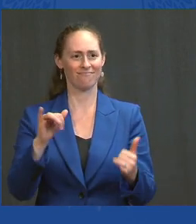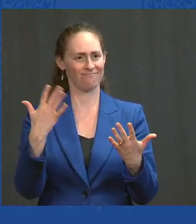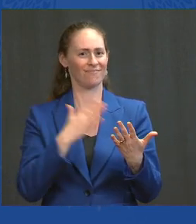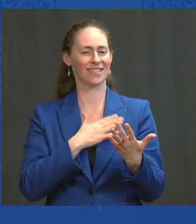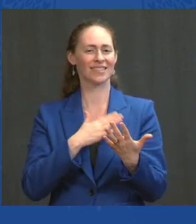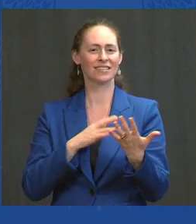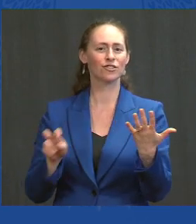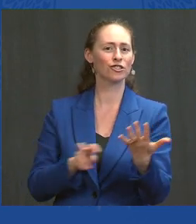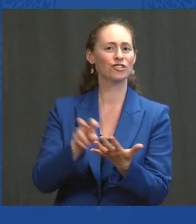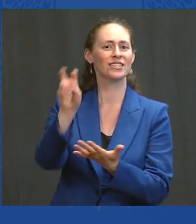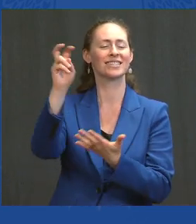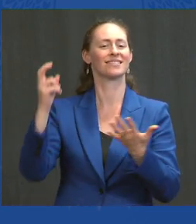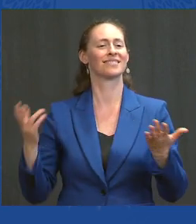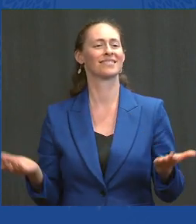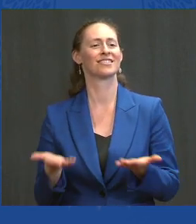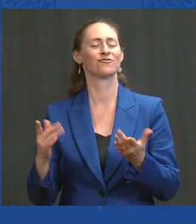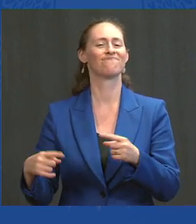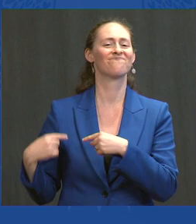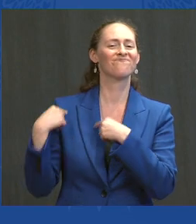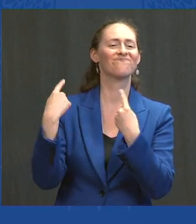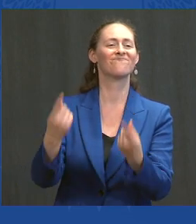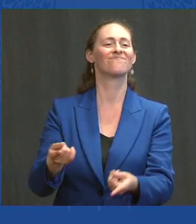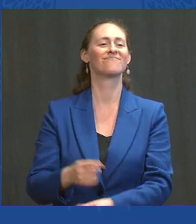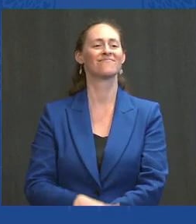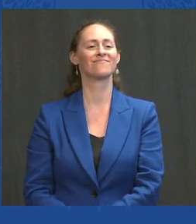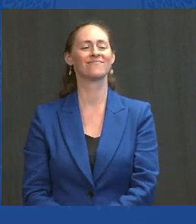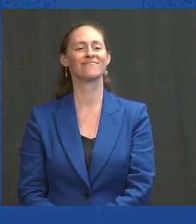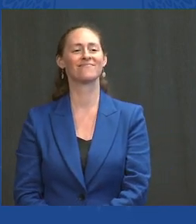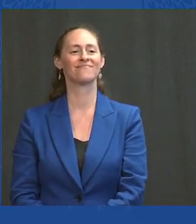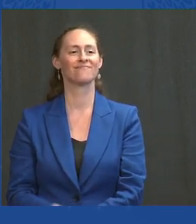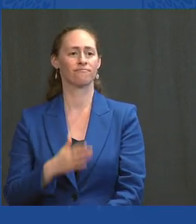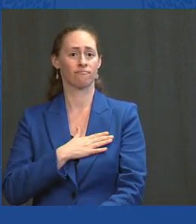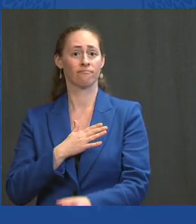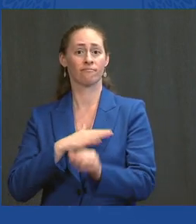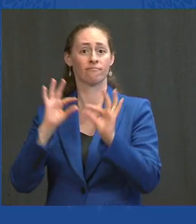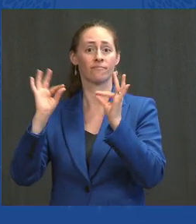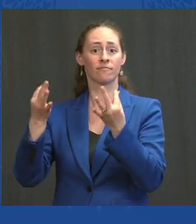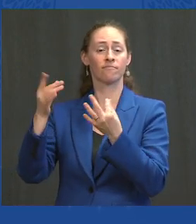got on a coffin ship in the Irish Sea, back in 1849,